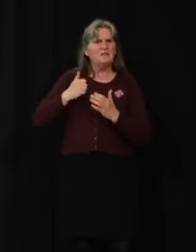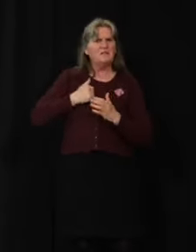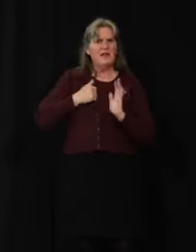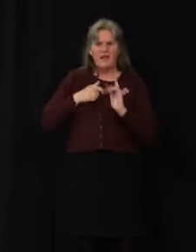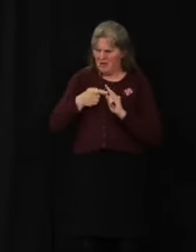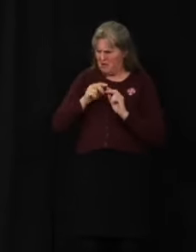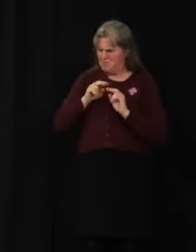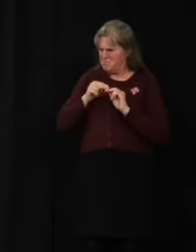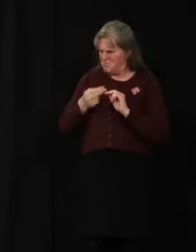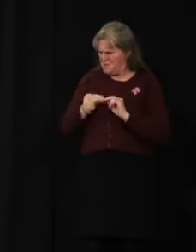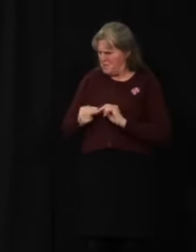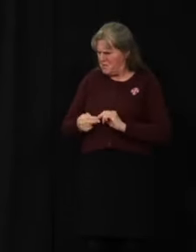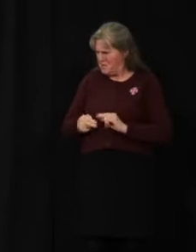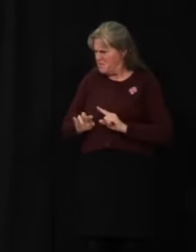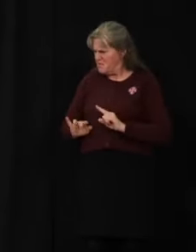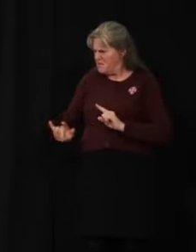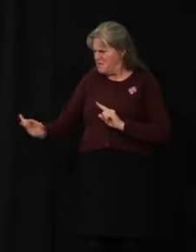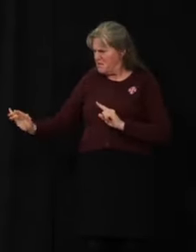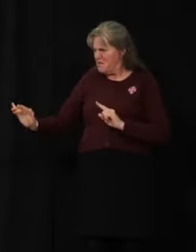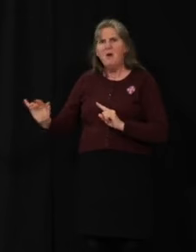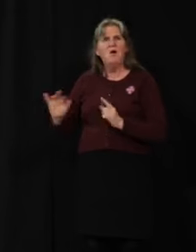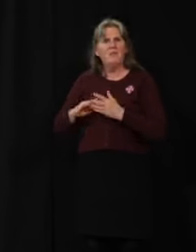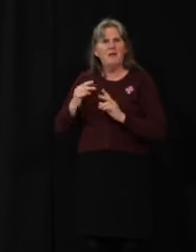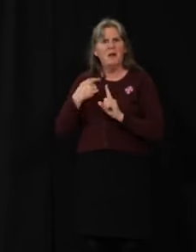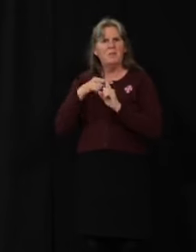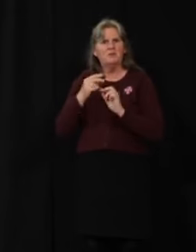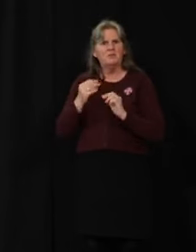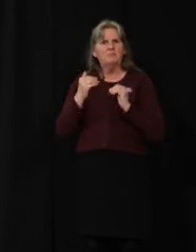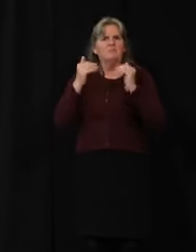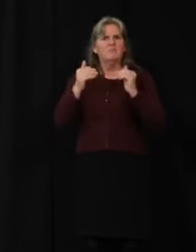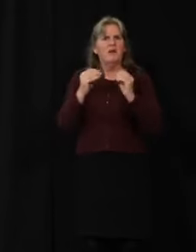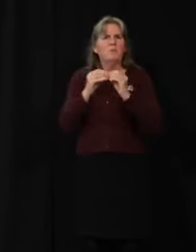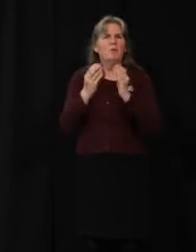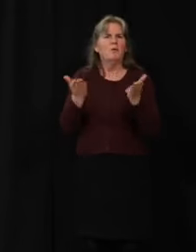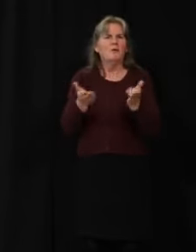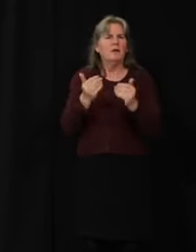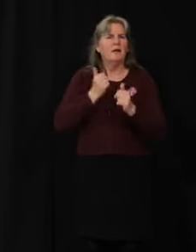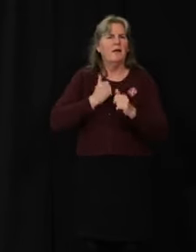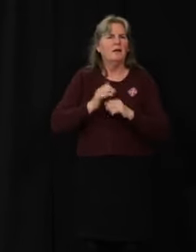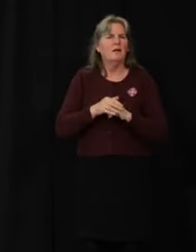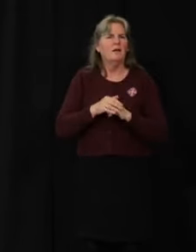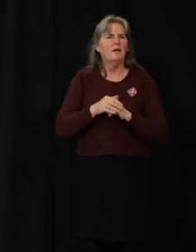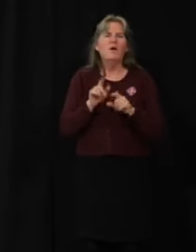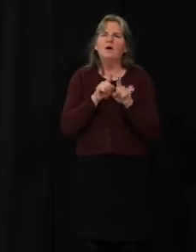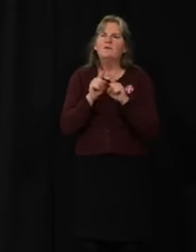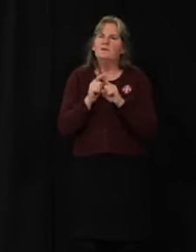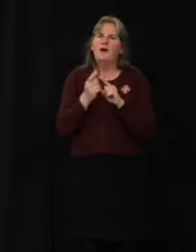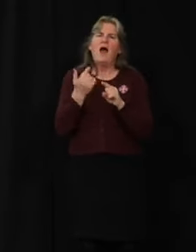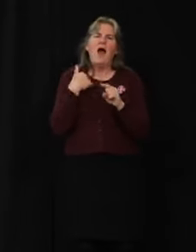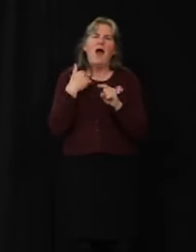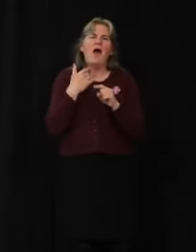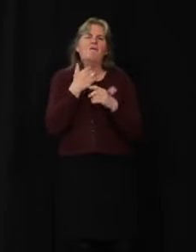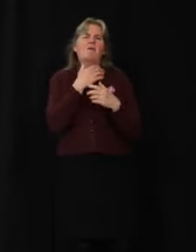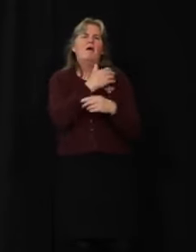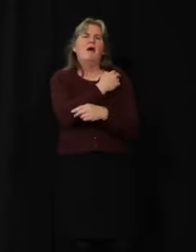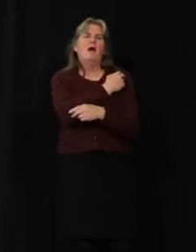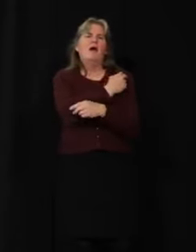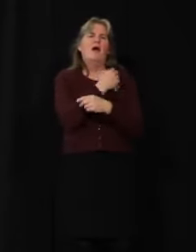This does not necessarily mean that everything that was closed will open today. It does mean that the guidelines